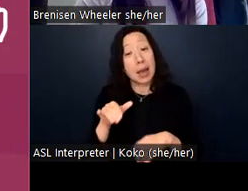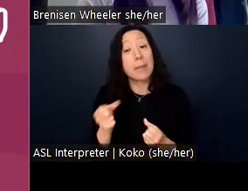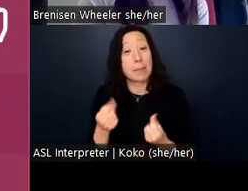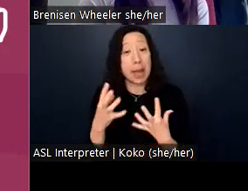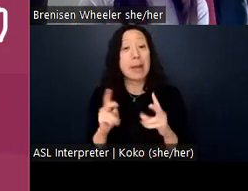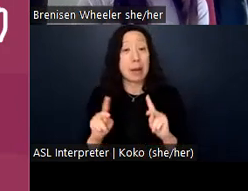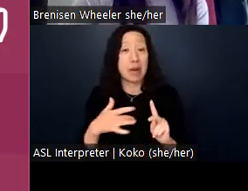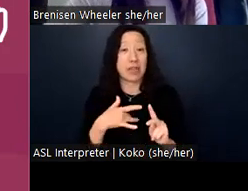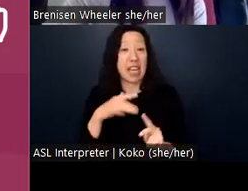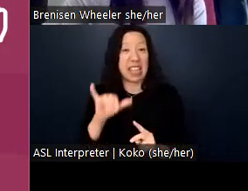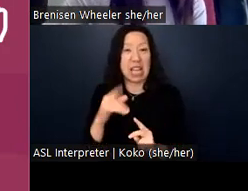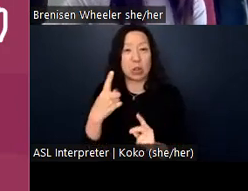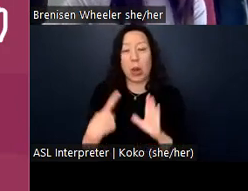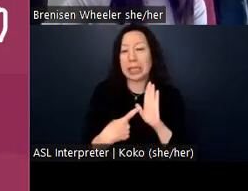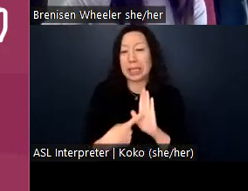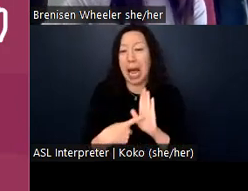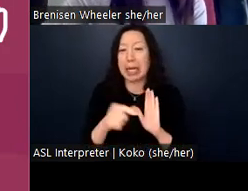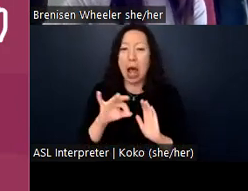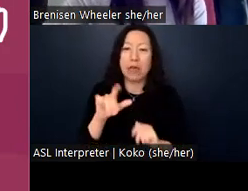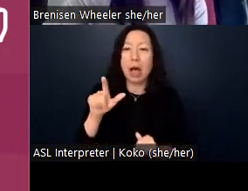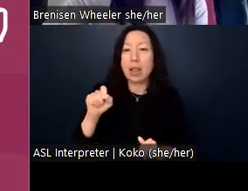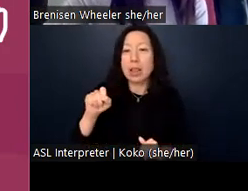of love or interest, right? so that example that I said that's